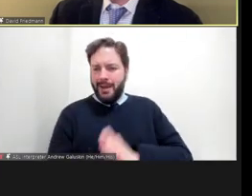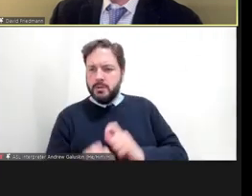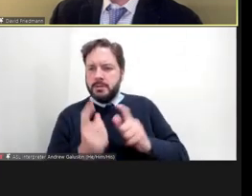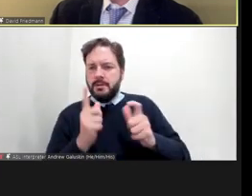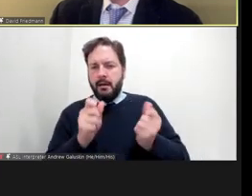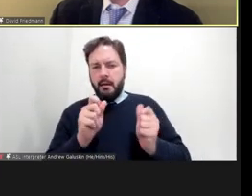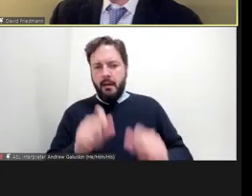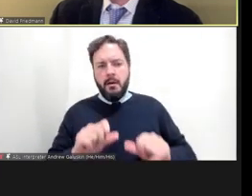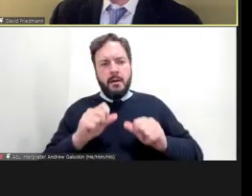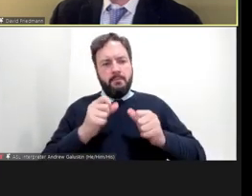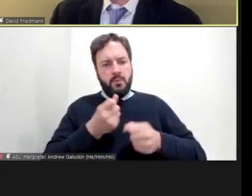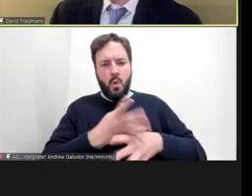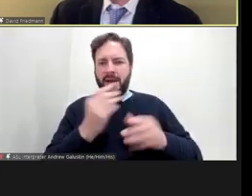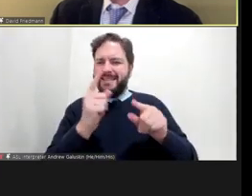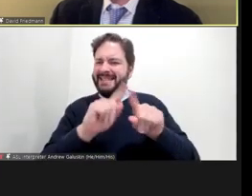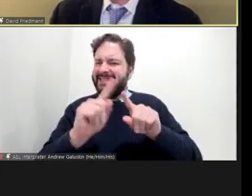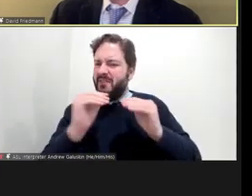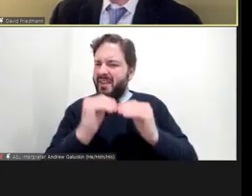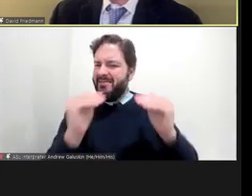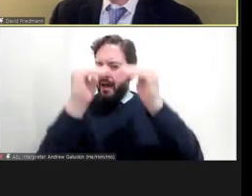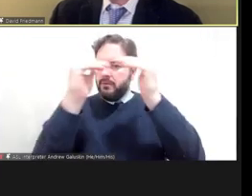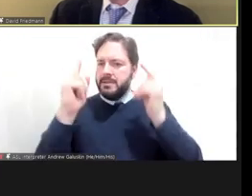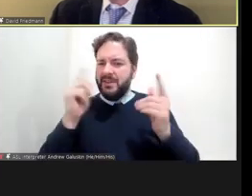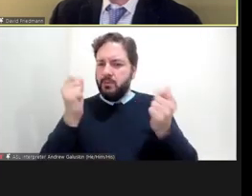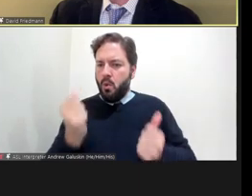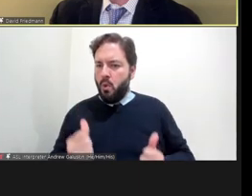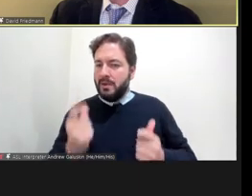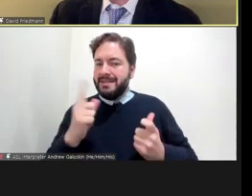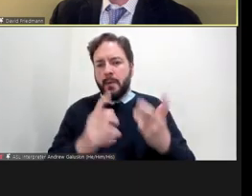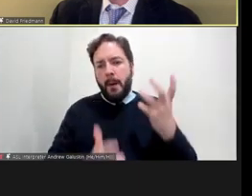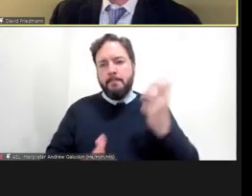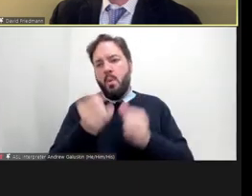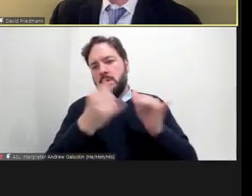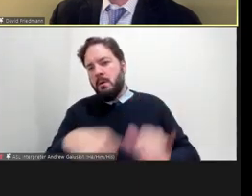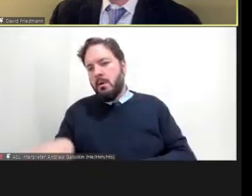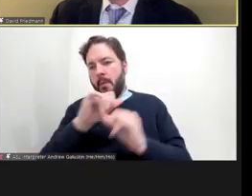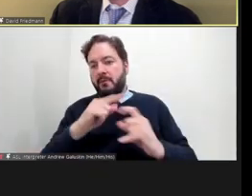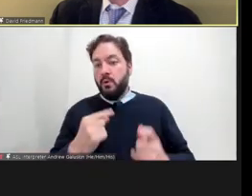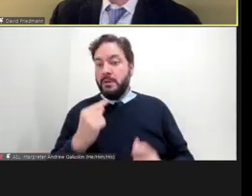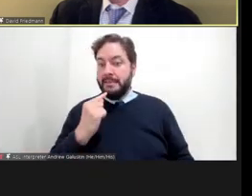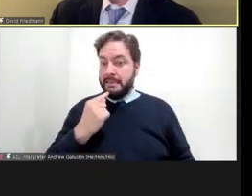levels of hearing loss. And while it's the most common cause for severe to profound hearing loss,